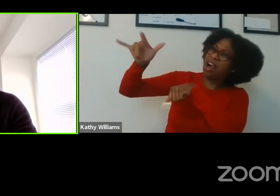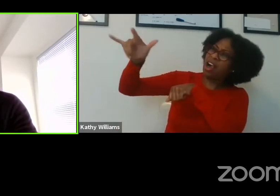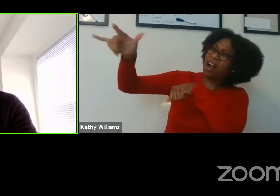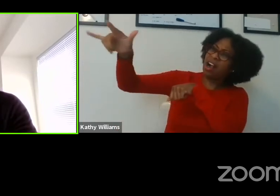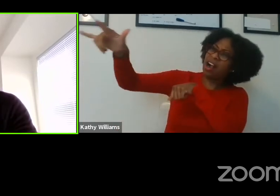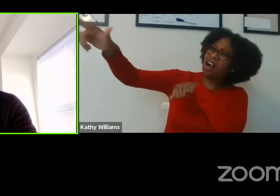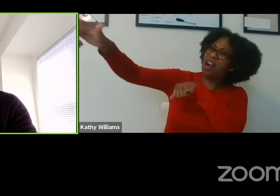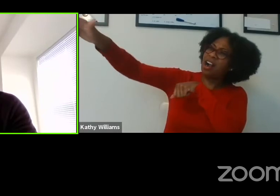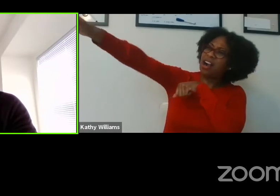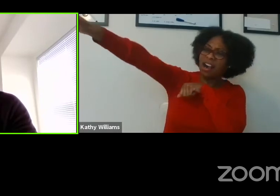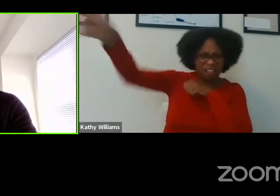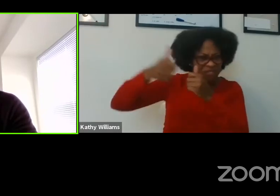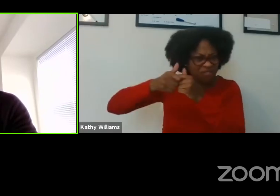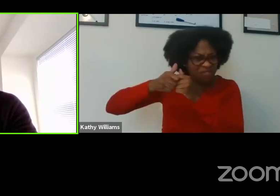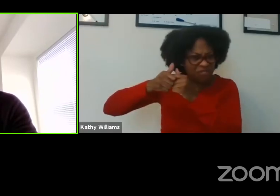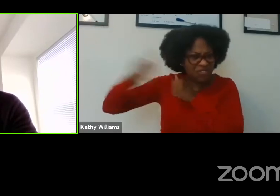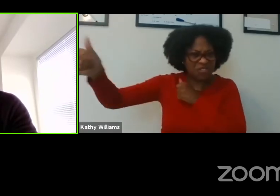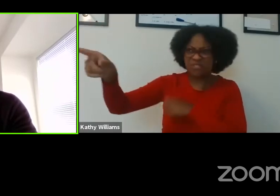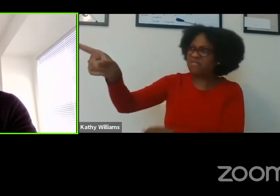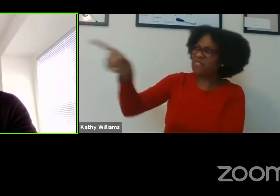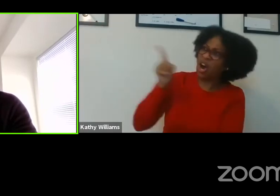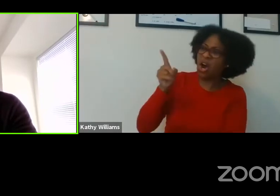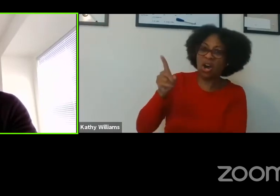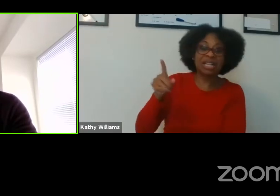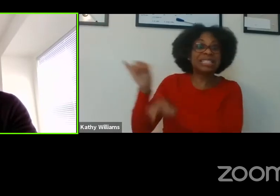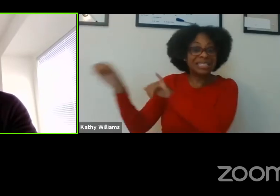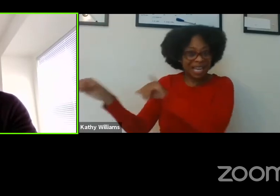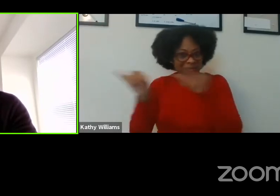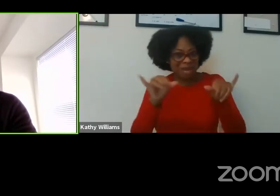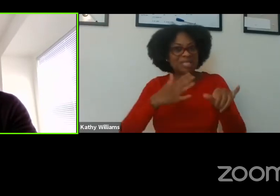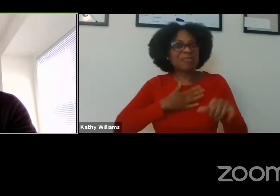It was like my counselor said. She told me it would happen.